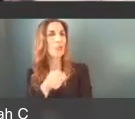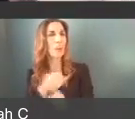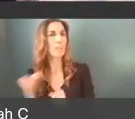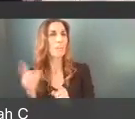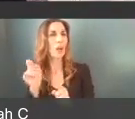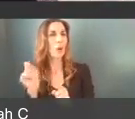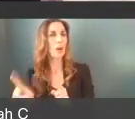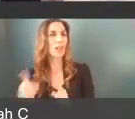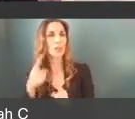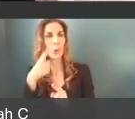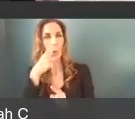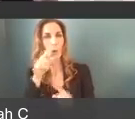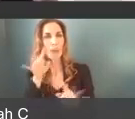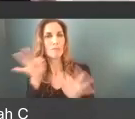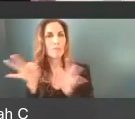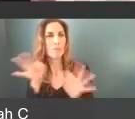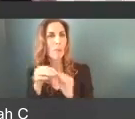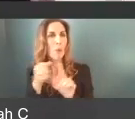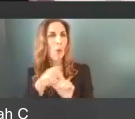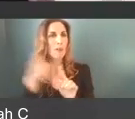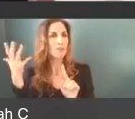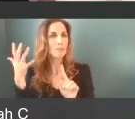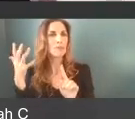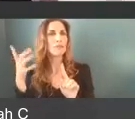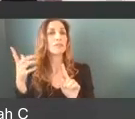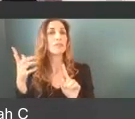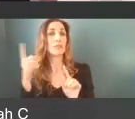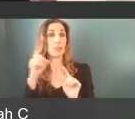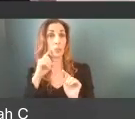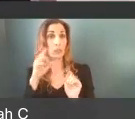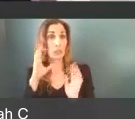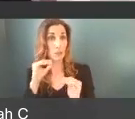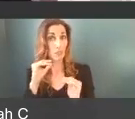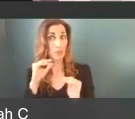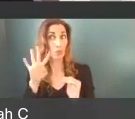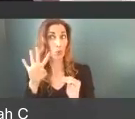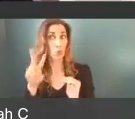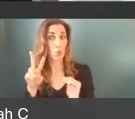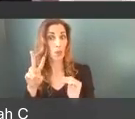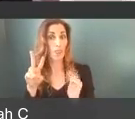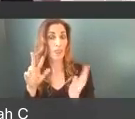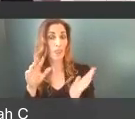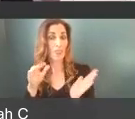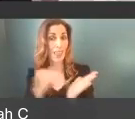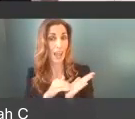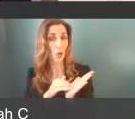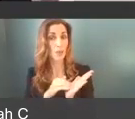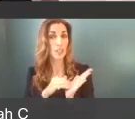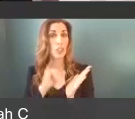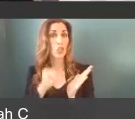could give any more specifics. You expect 42,000 Johnson & Johnson every week to the four